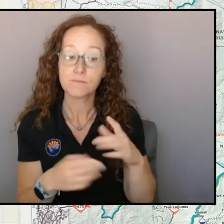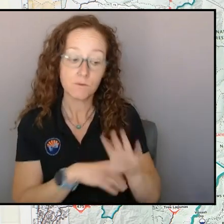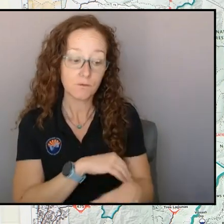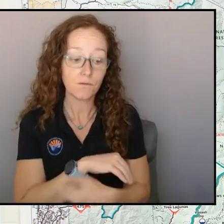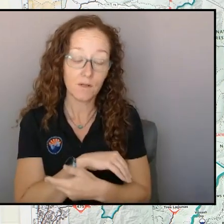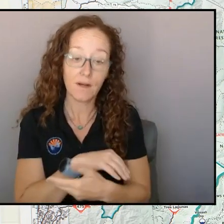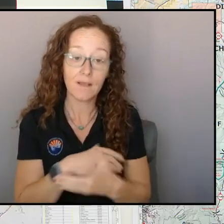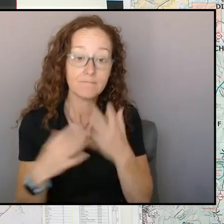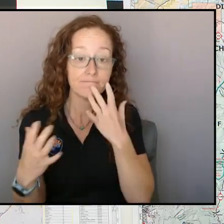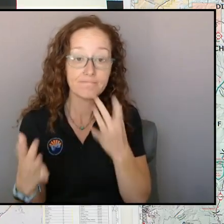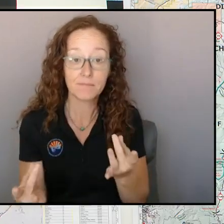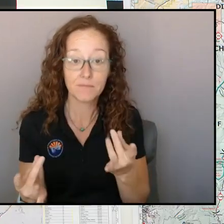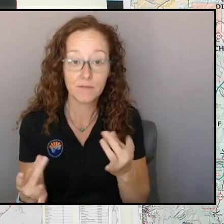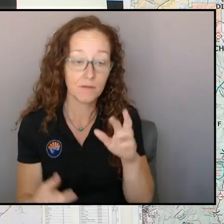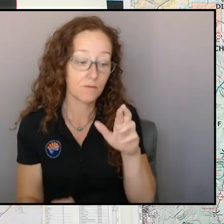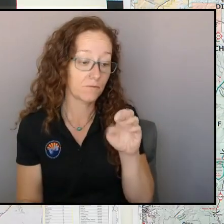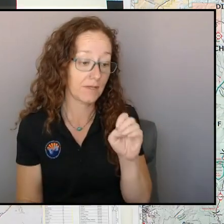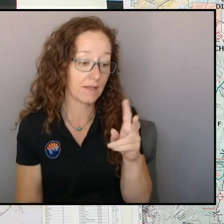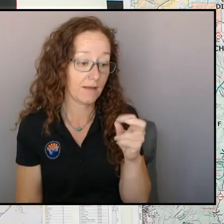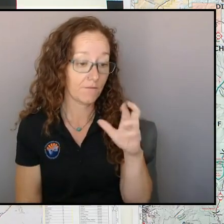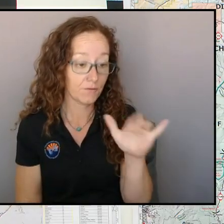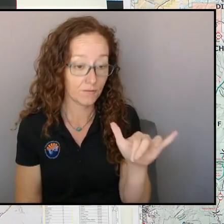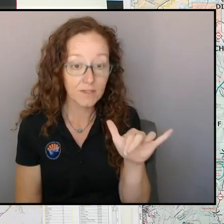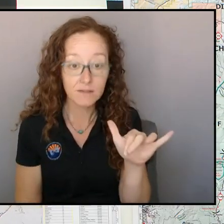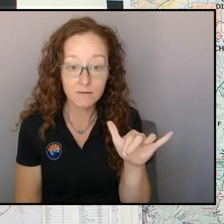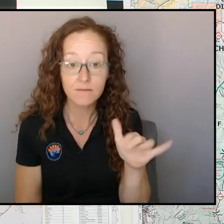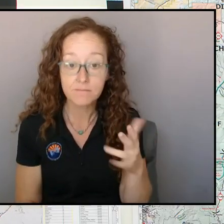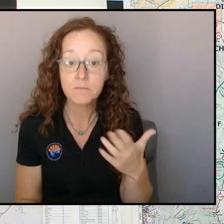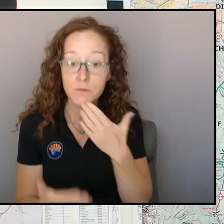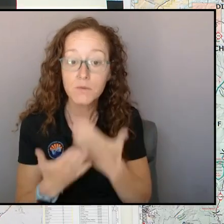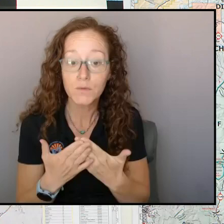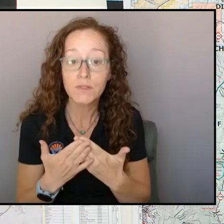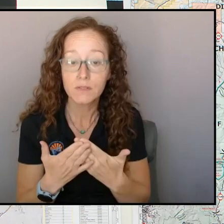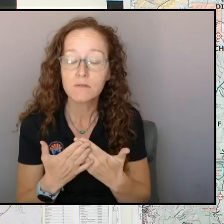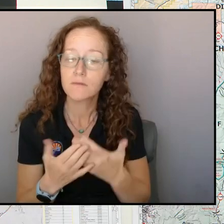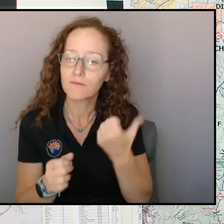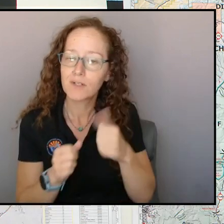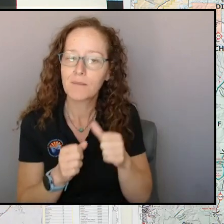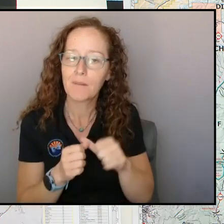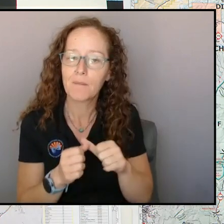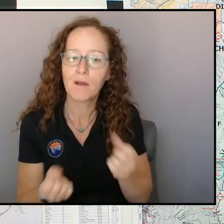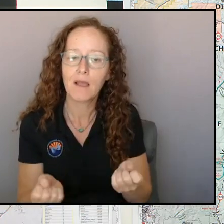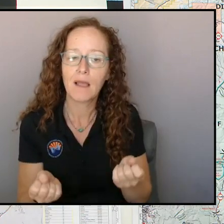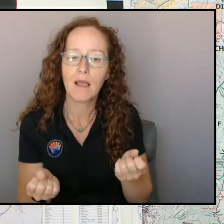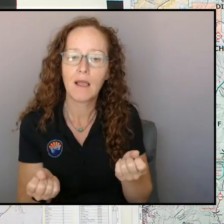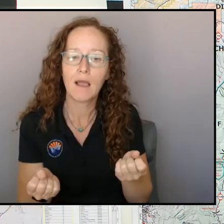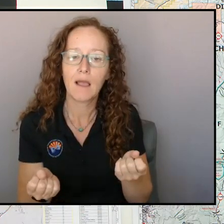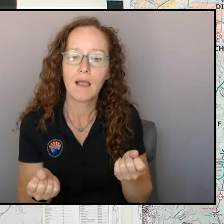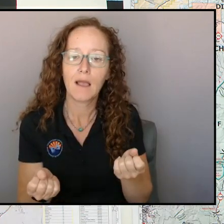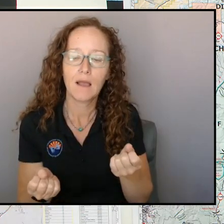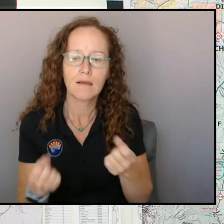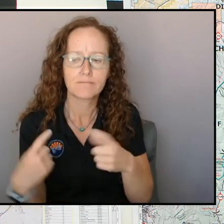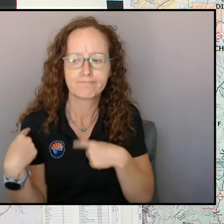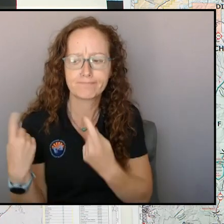that overnight recovery is basically the replenishment of moisture from the super super dry afternoons that we have and